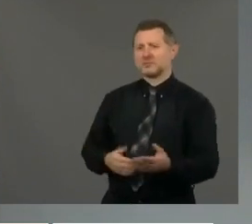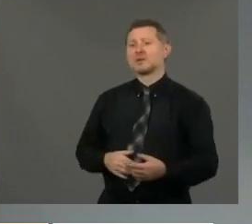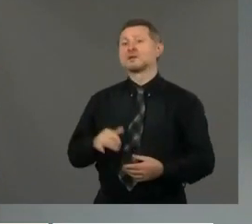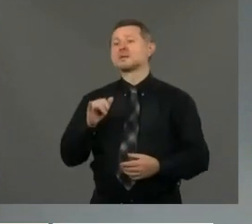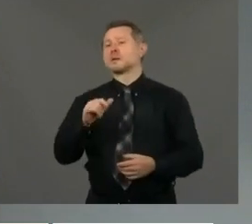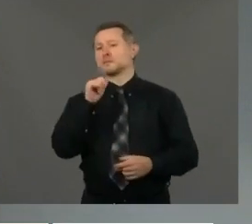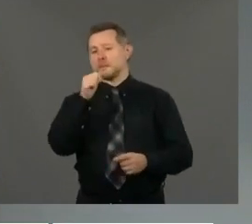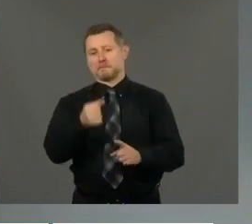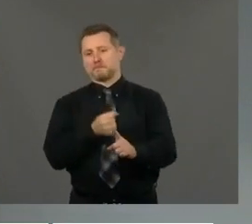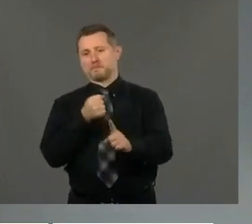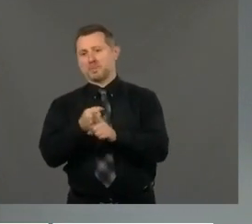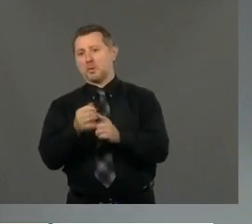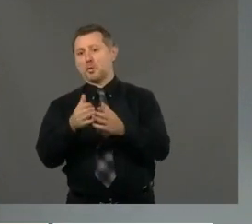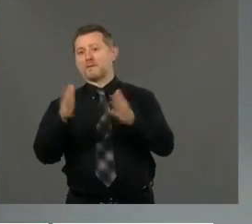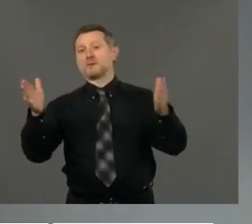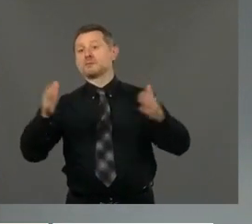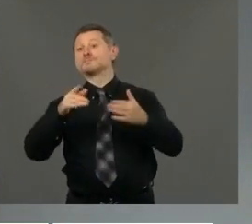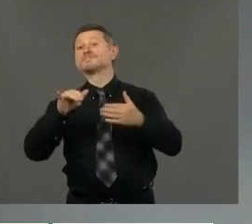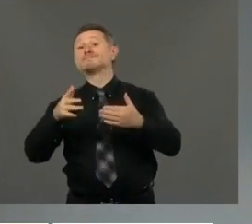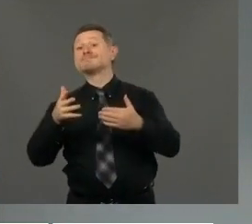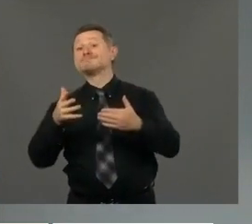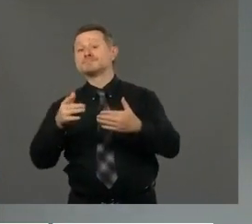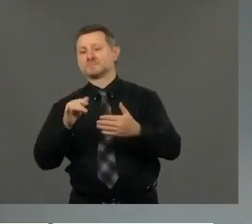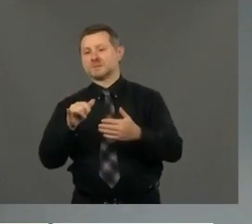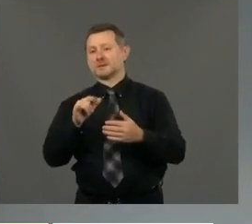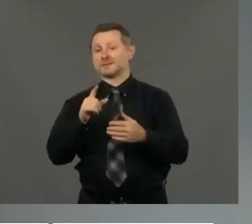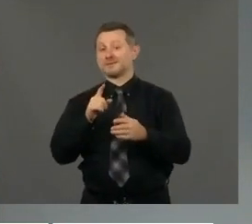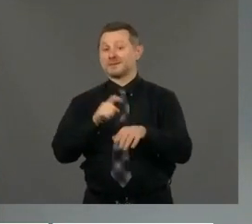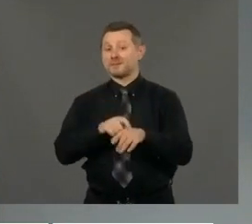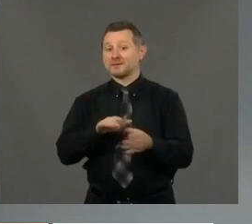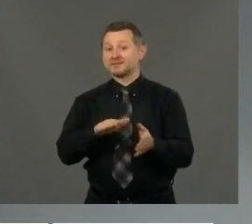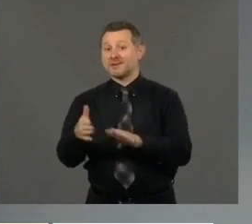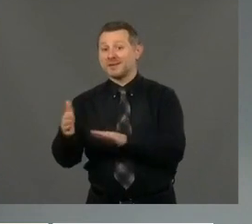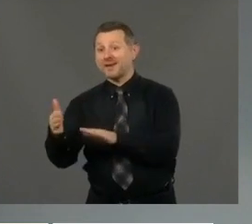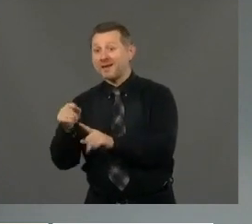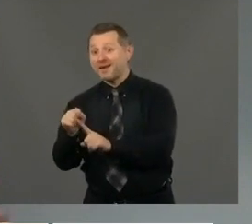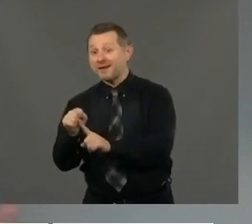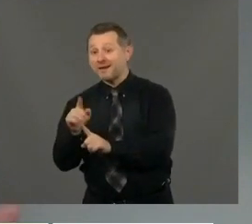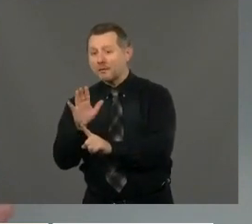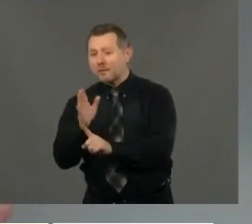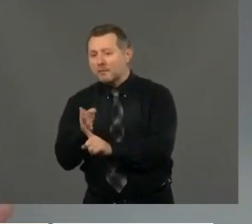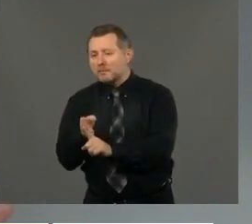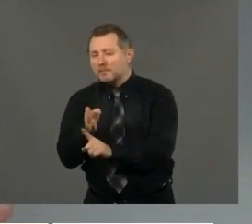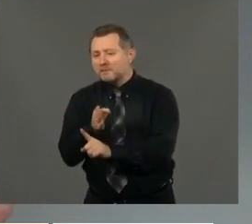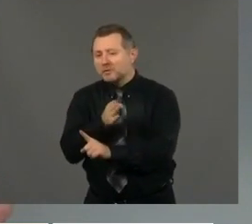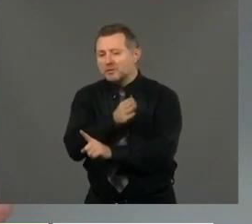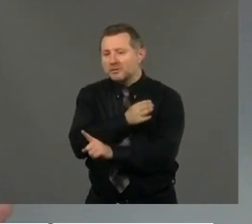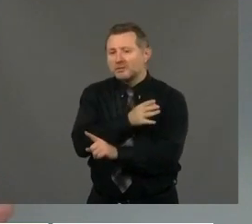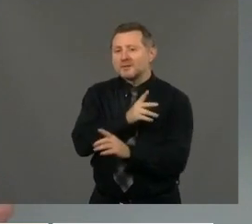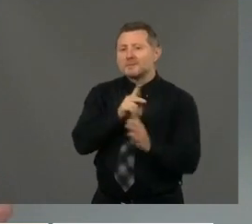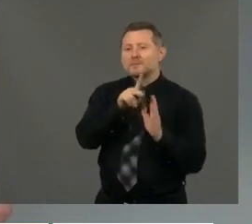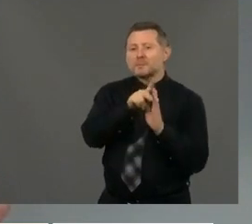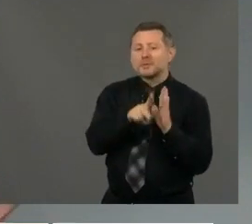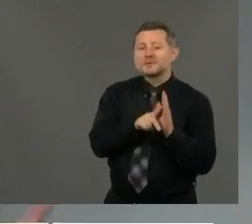DATA. THE FACTS OF THE FACTS.